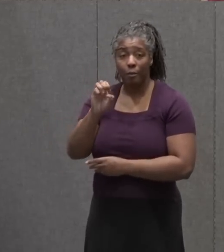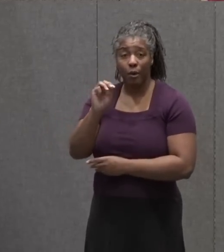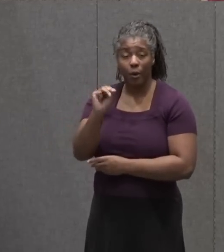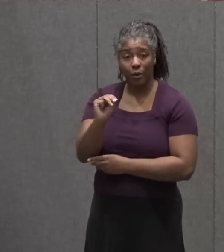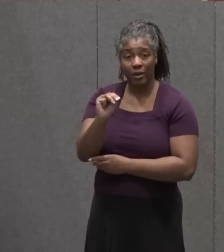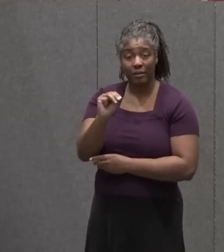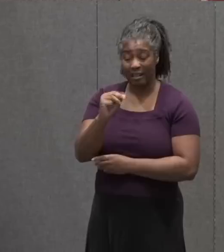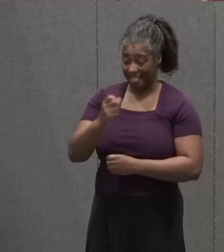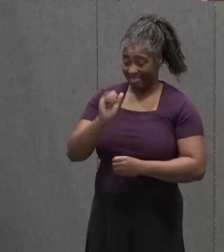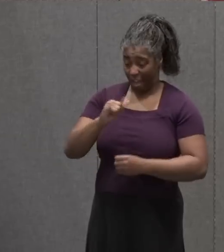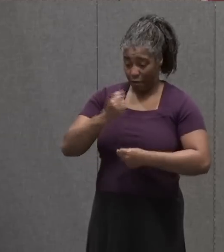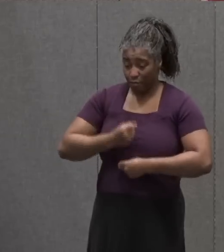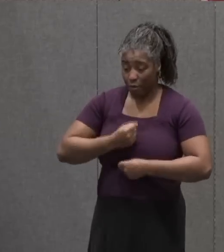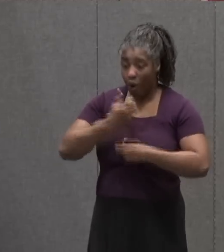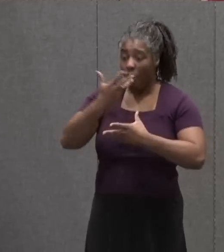They moved, they delighted.